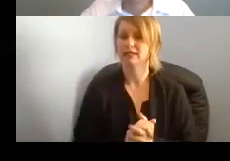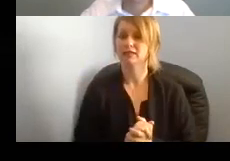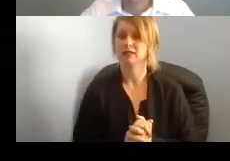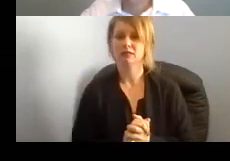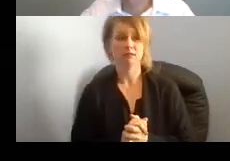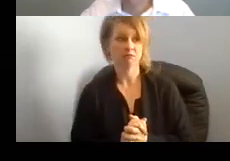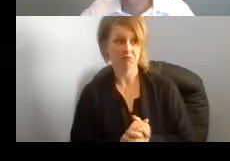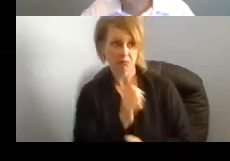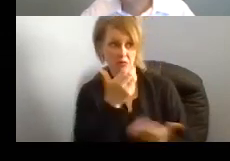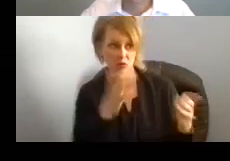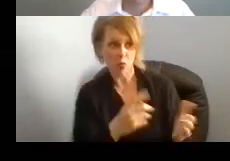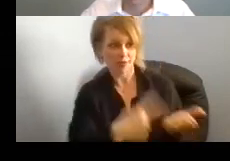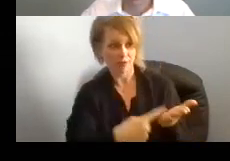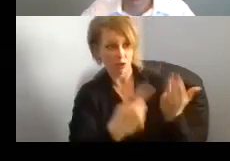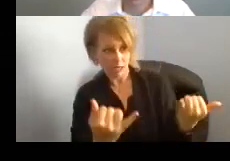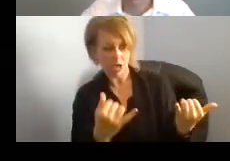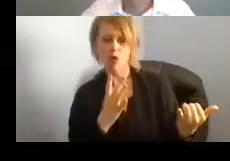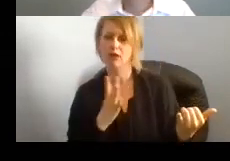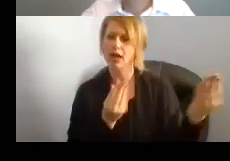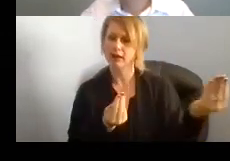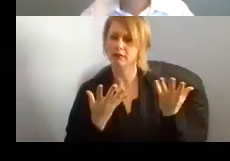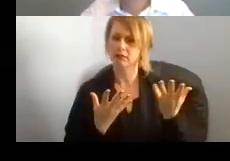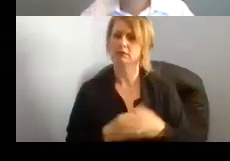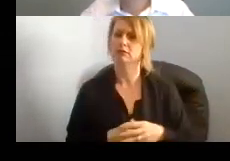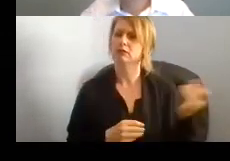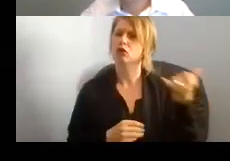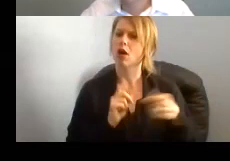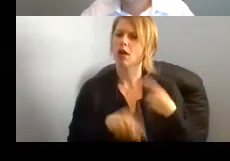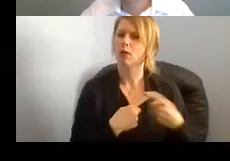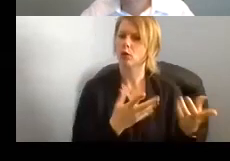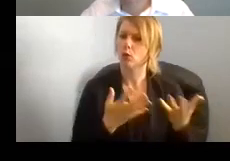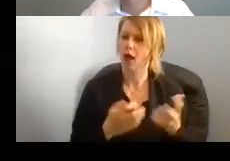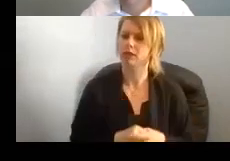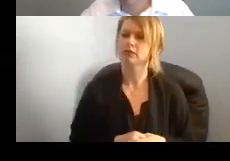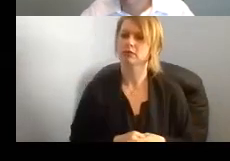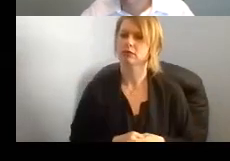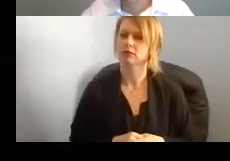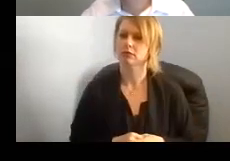call me whenever you want, they generally don’t call. So I say, if you don’t want to talk to me now, I certainly understand that.